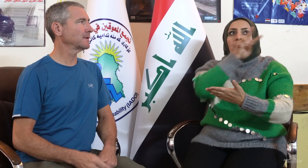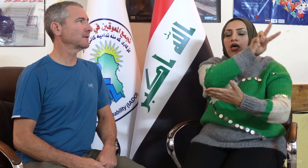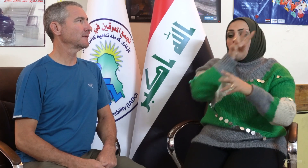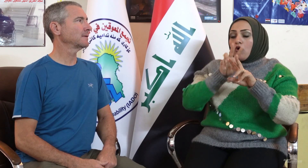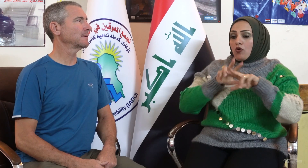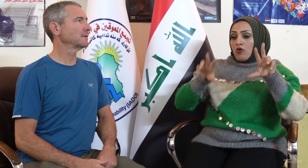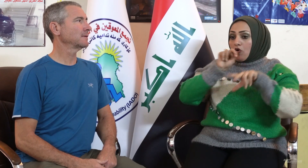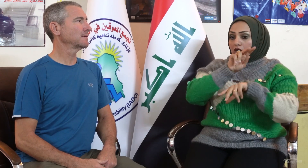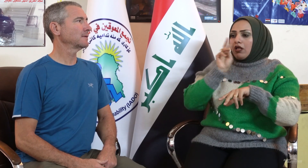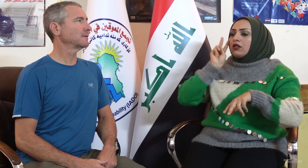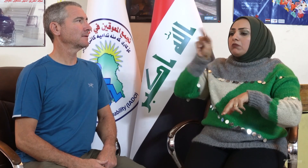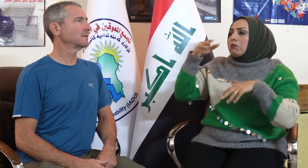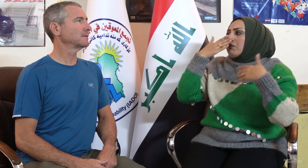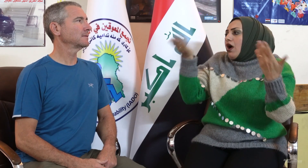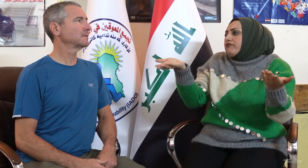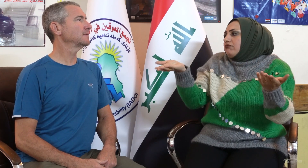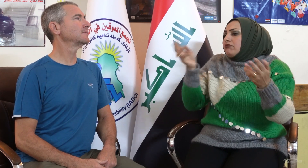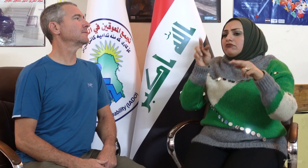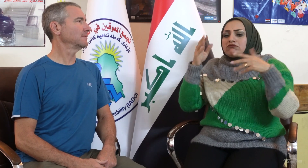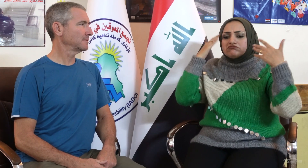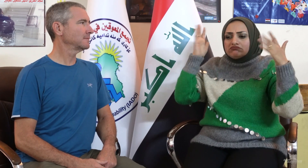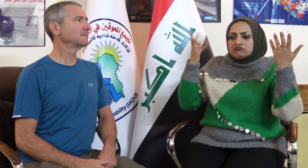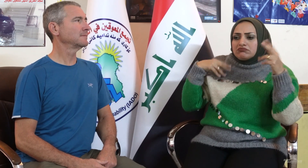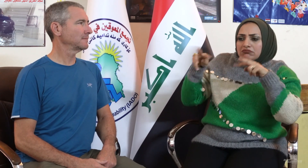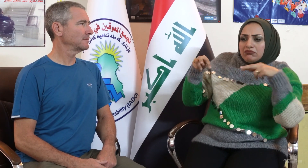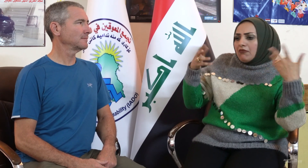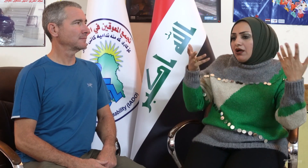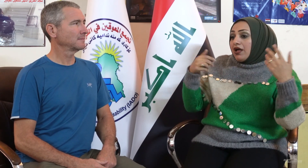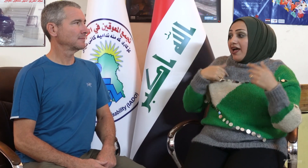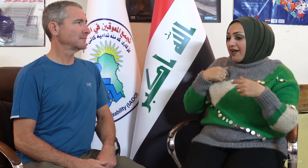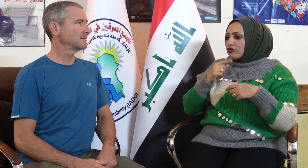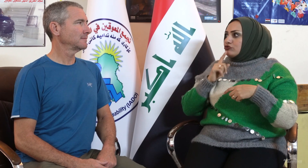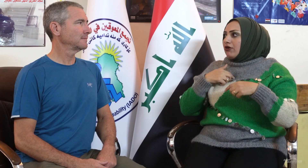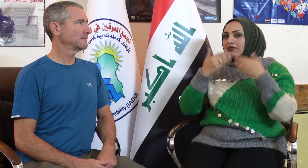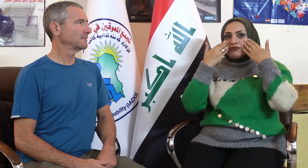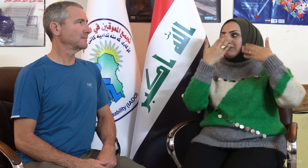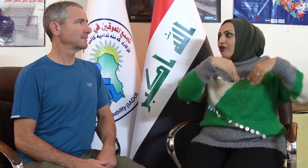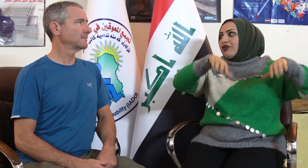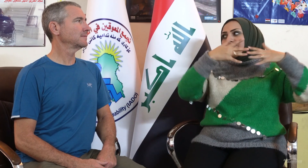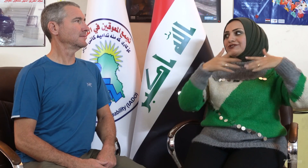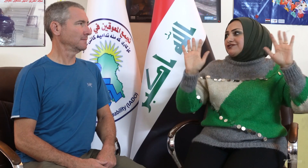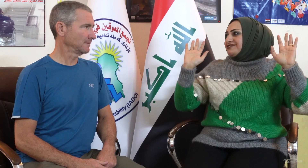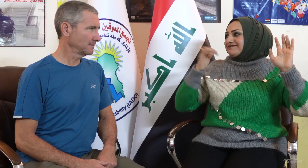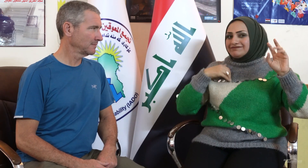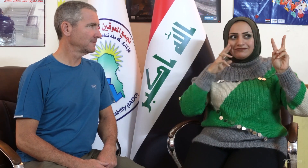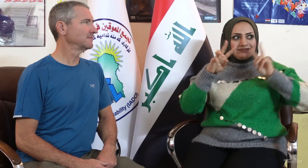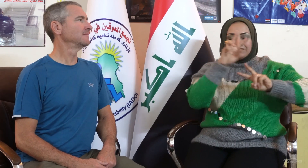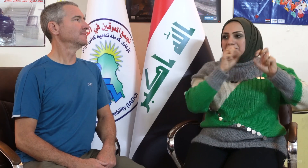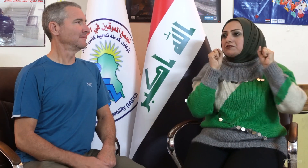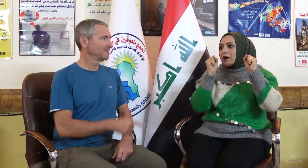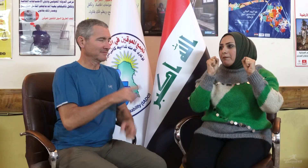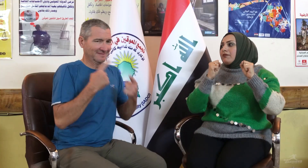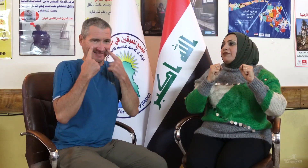but that wasn’t the case for the other side. We continued to give our statements and it was great when we finished.